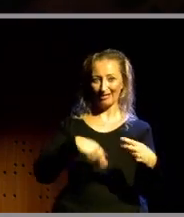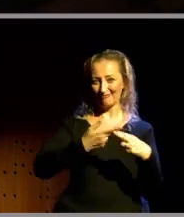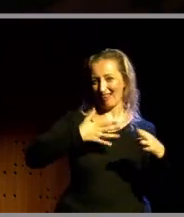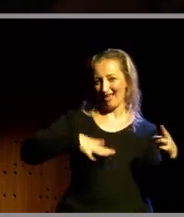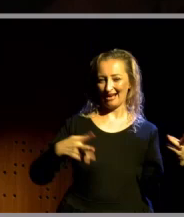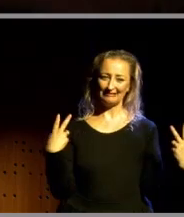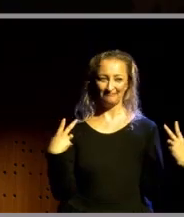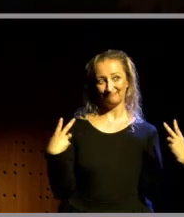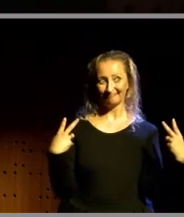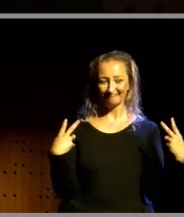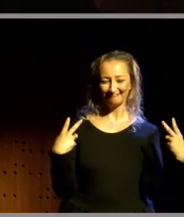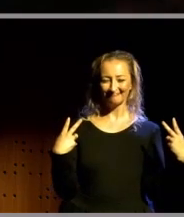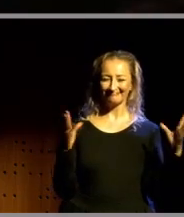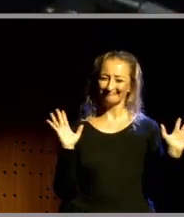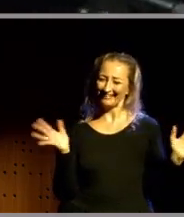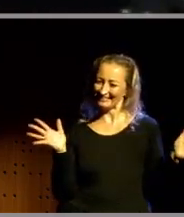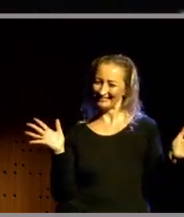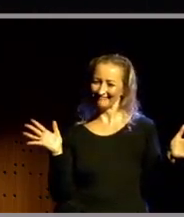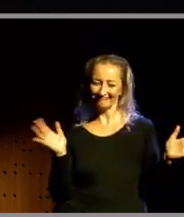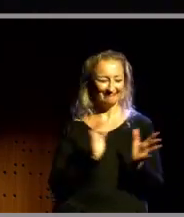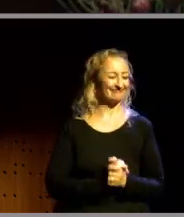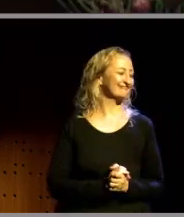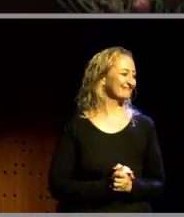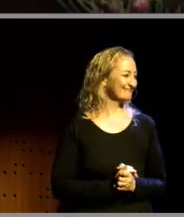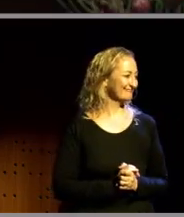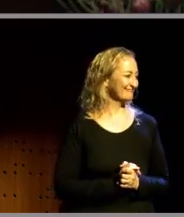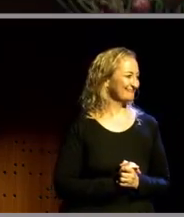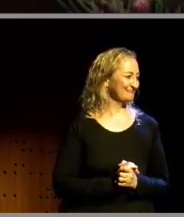And I guess that's my time.